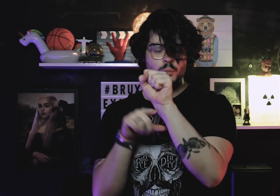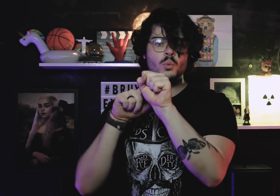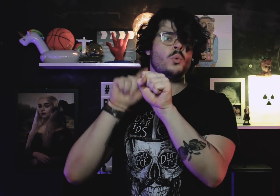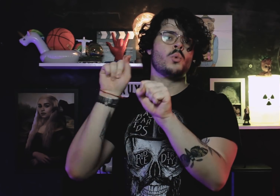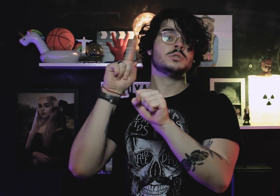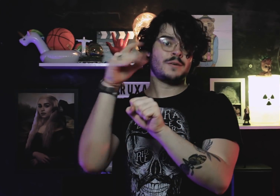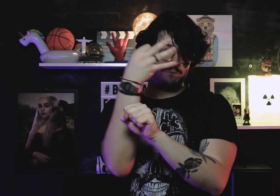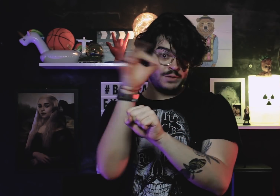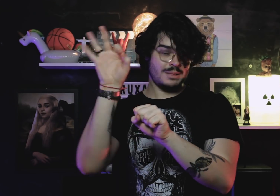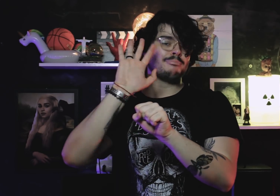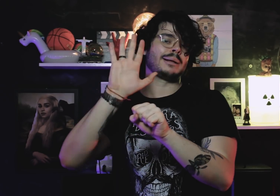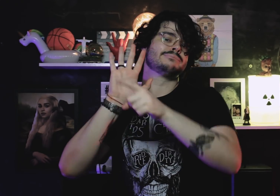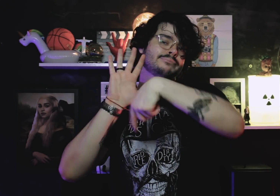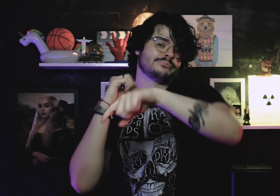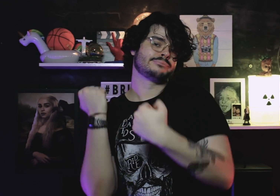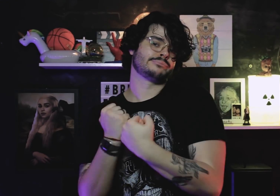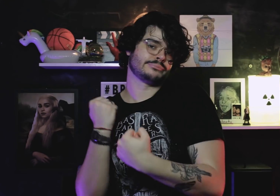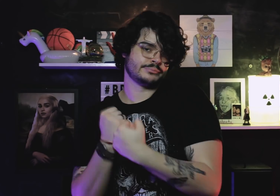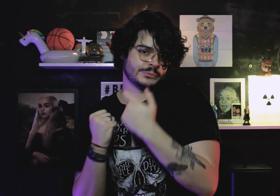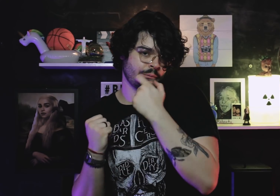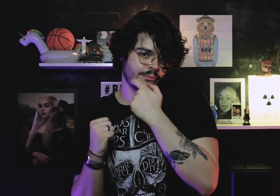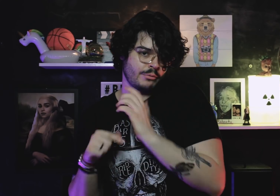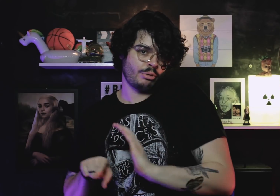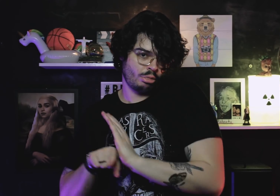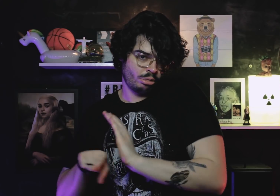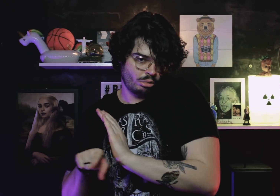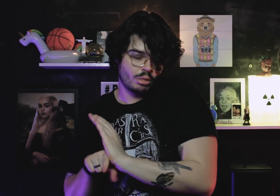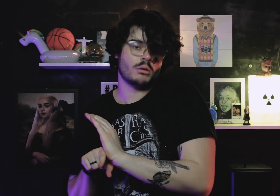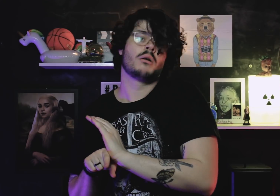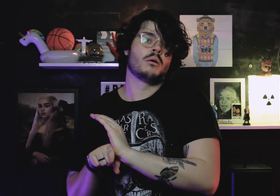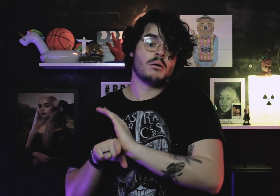a group of French people who supported the English,